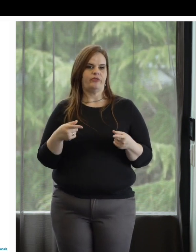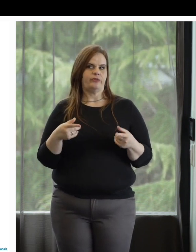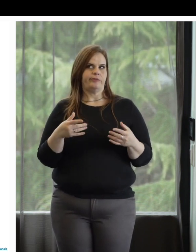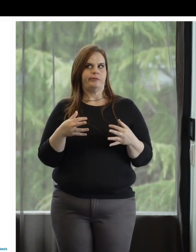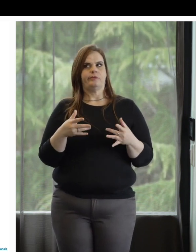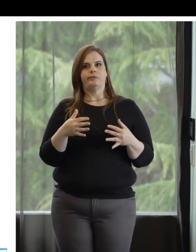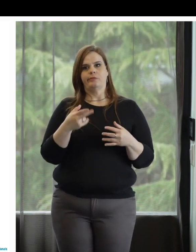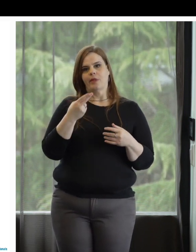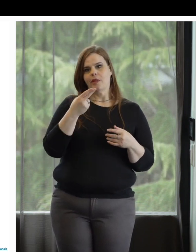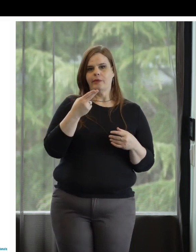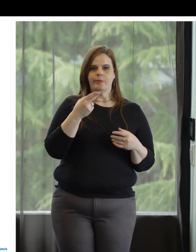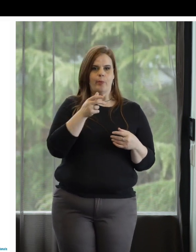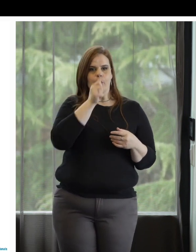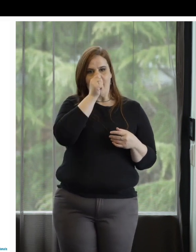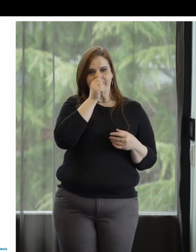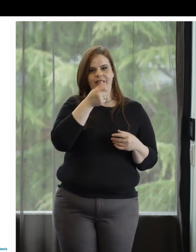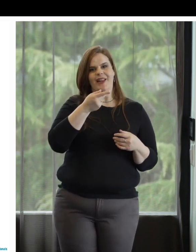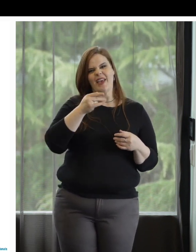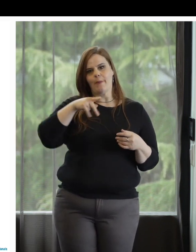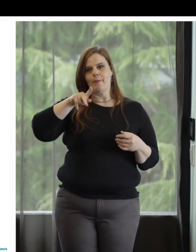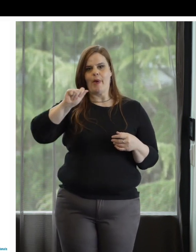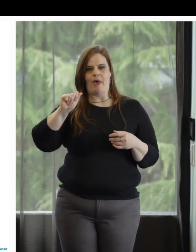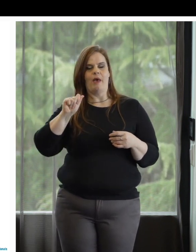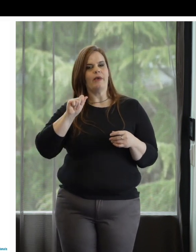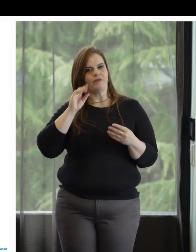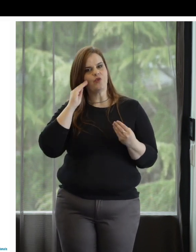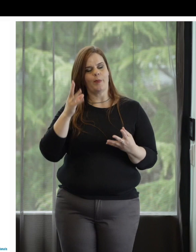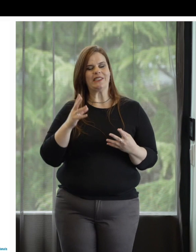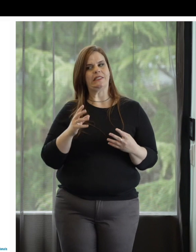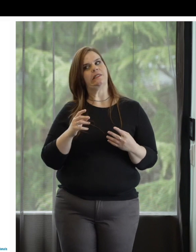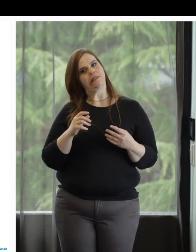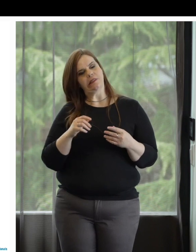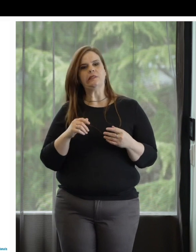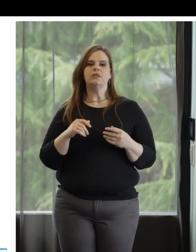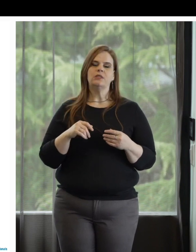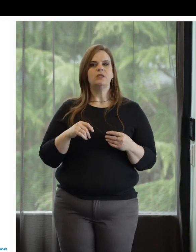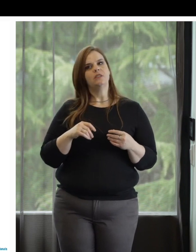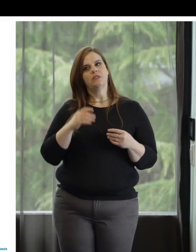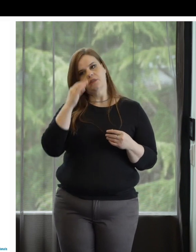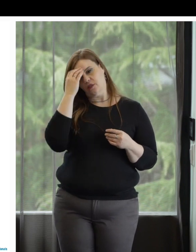information that -- we so that was a white paper also